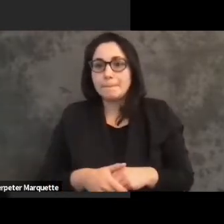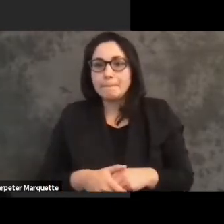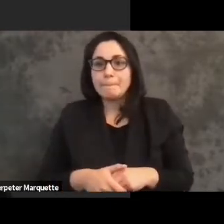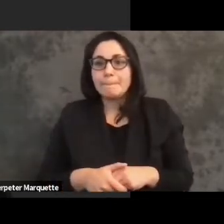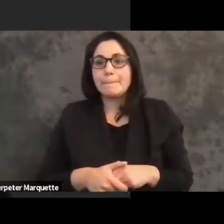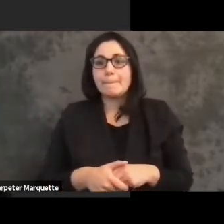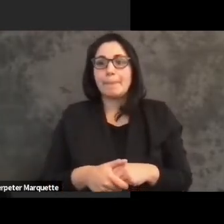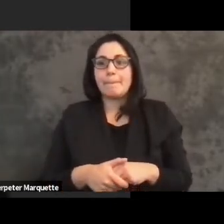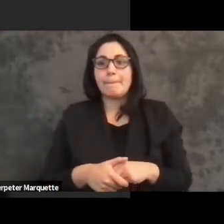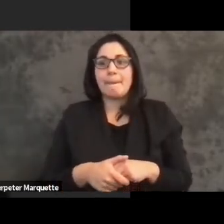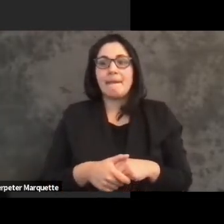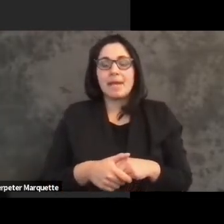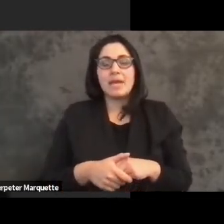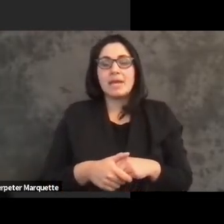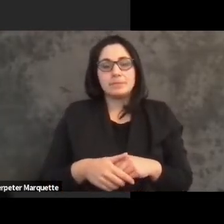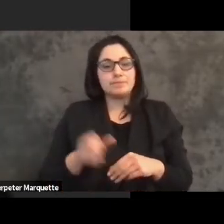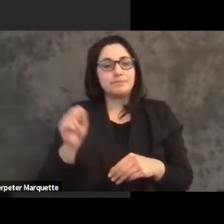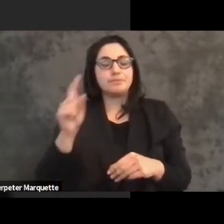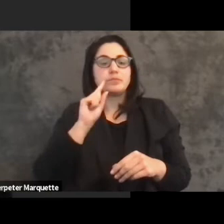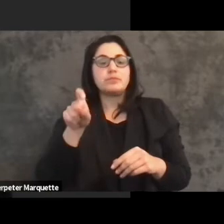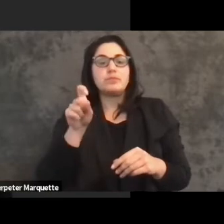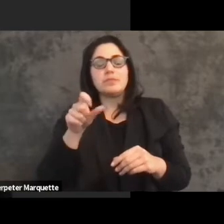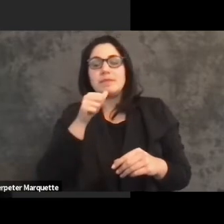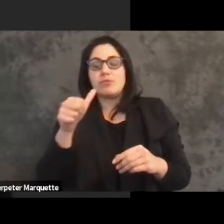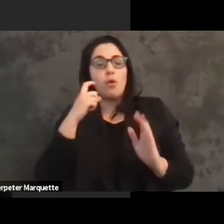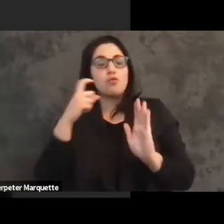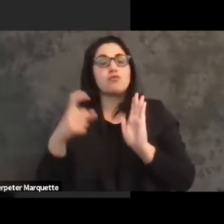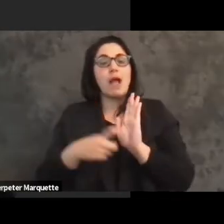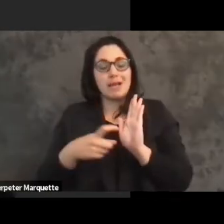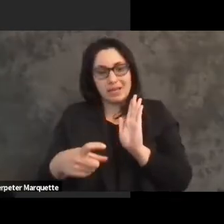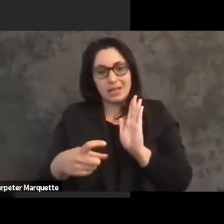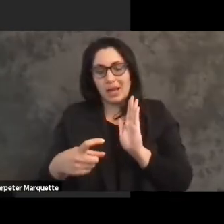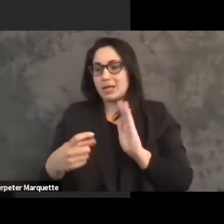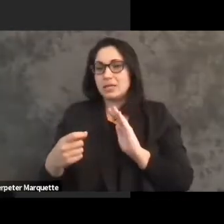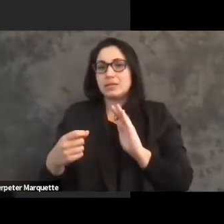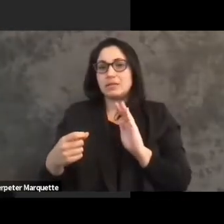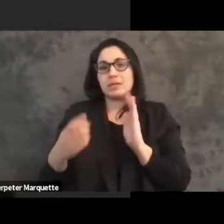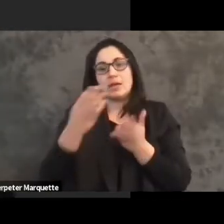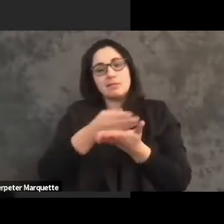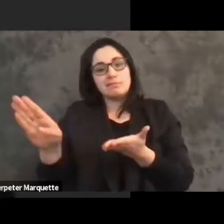appeals for their own humanity by uttering anyone else. Further stigmatizing disability